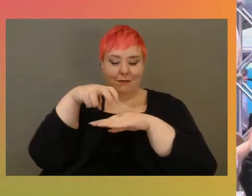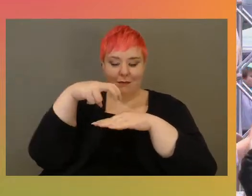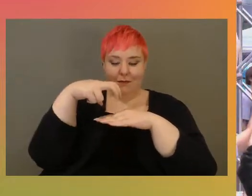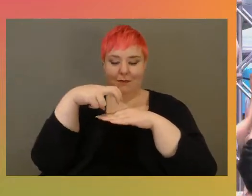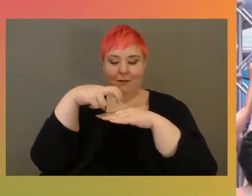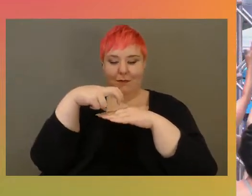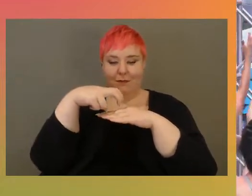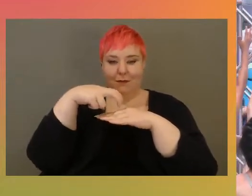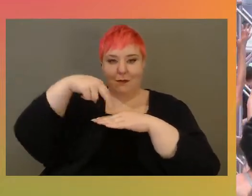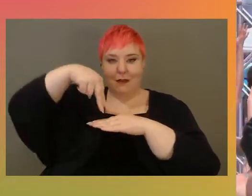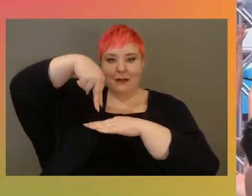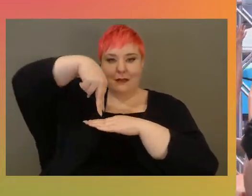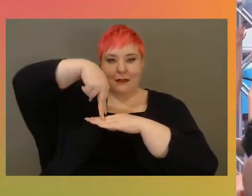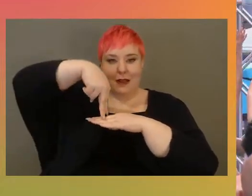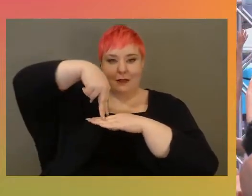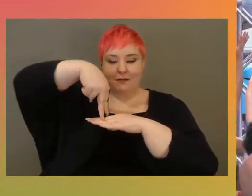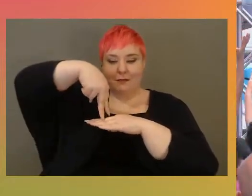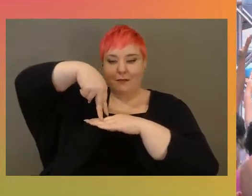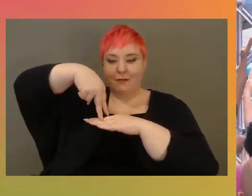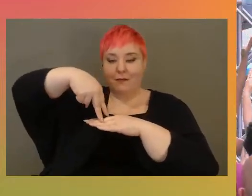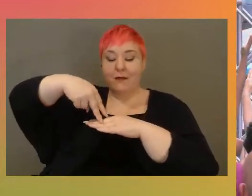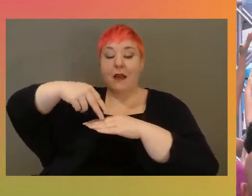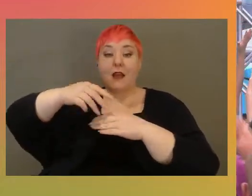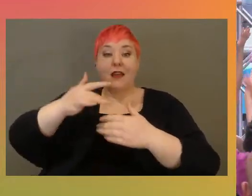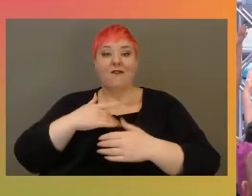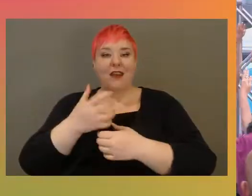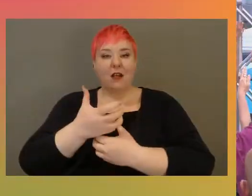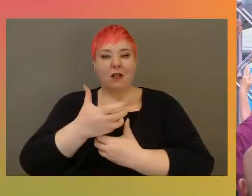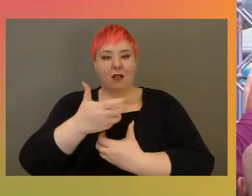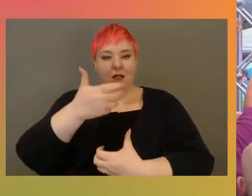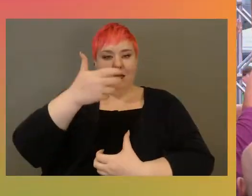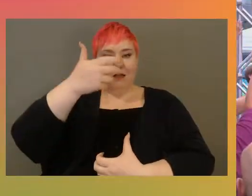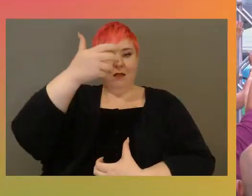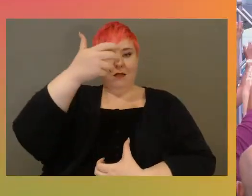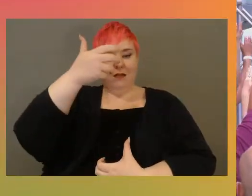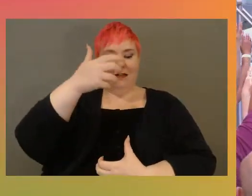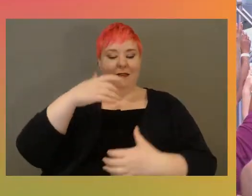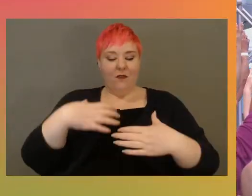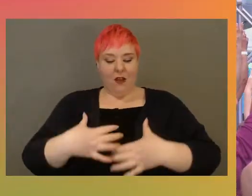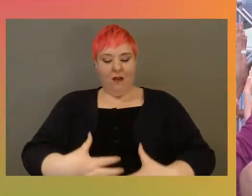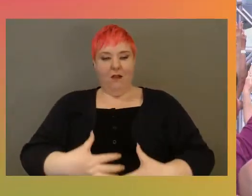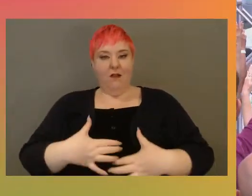BEND YOUR KNEES, LIFT YOUR ARMS BACK INTO CHAIR POSE, AND COME